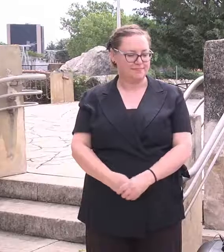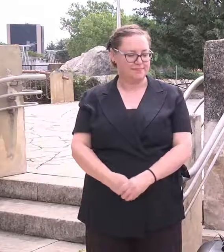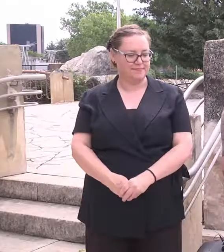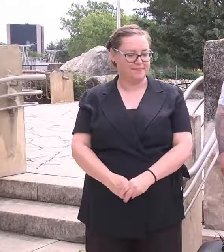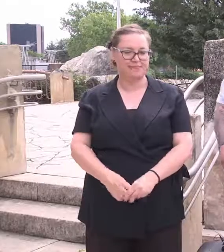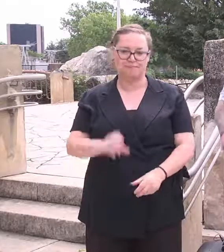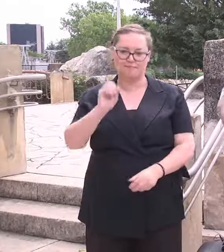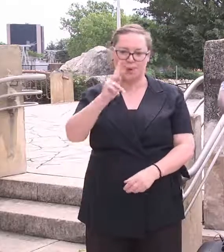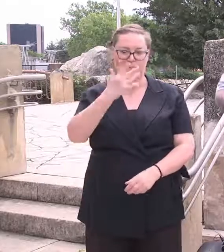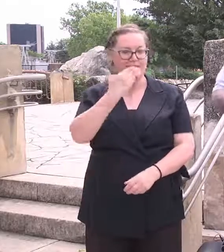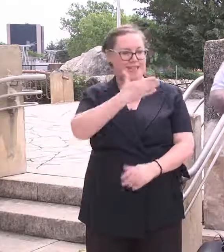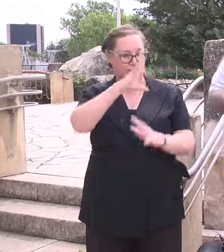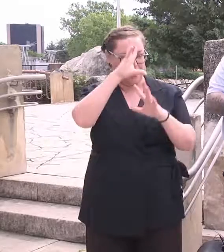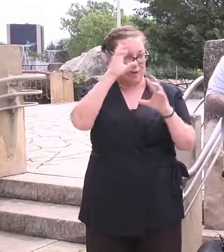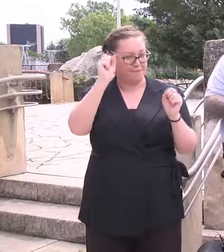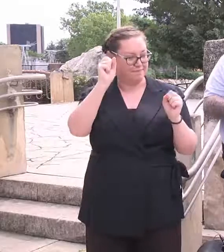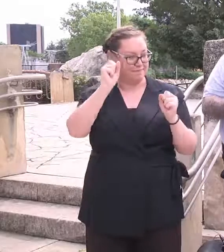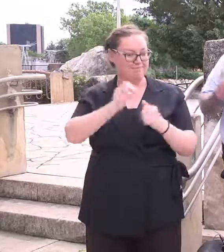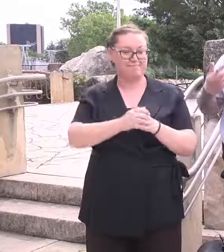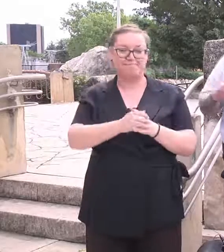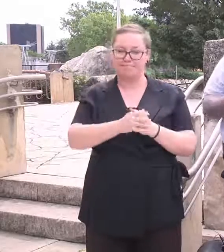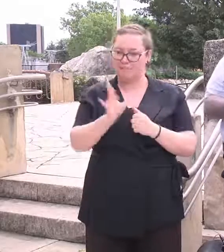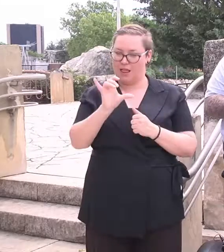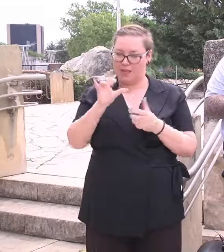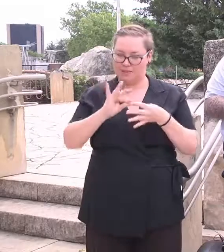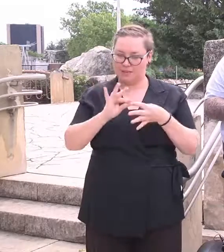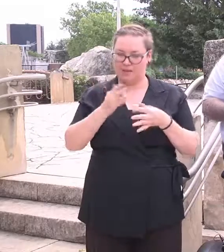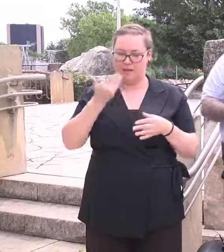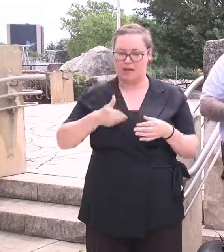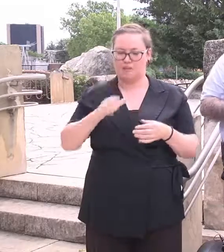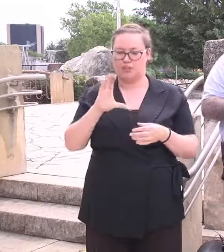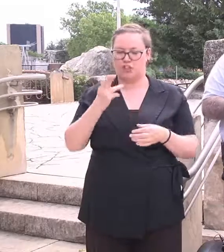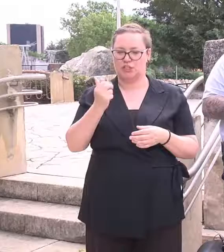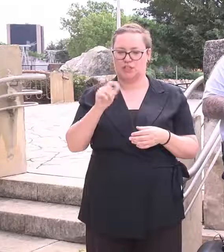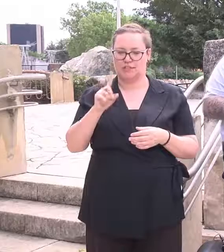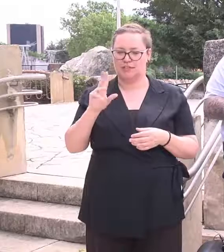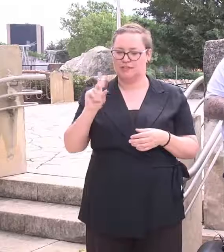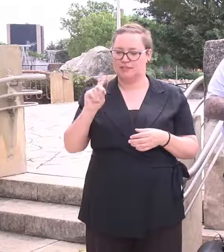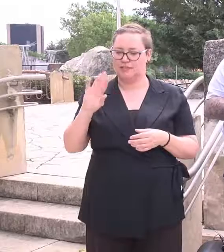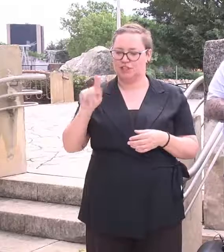all right thank you mayor um uh like I said I'm officer at Chad dis partner Alex s and Dan we're